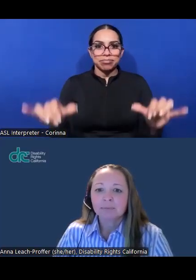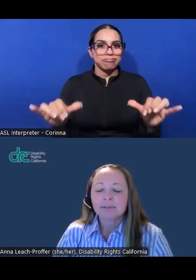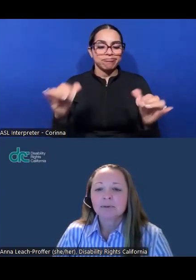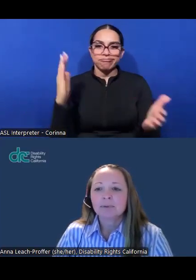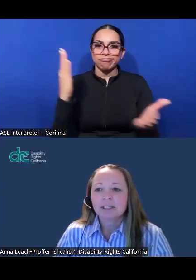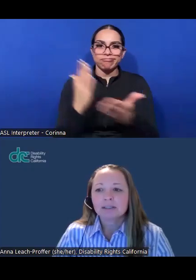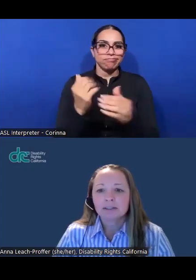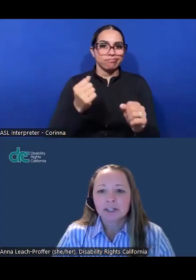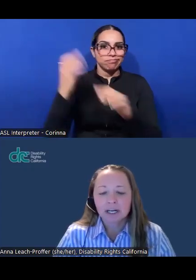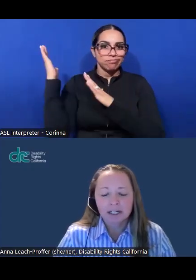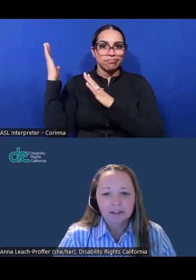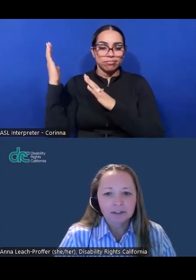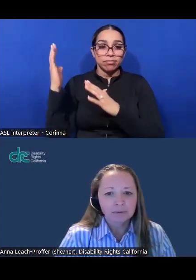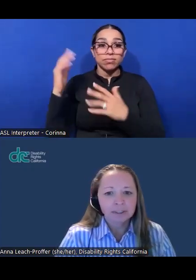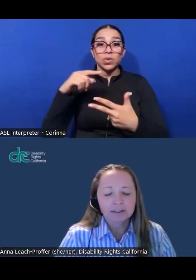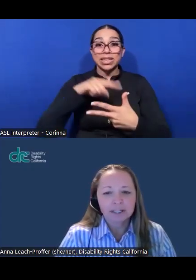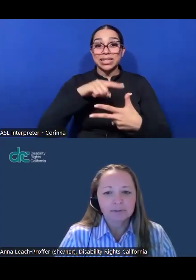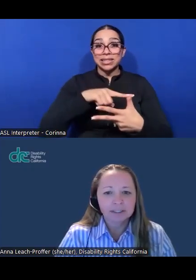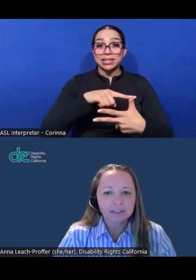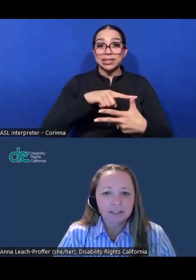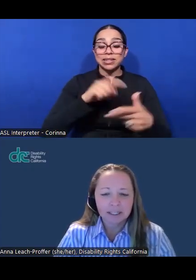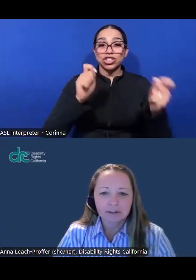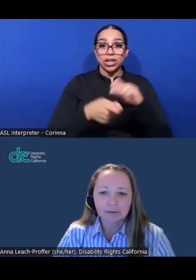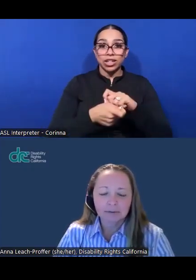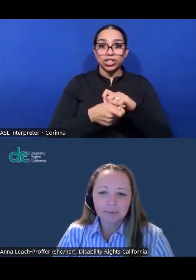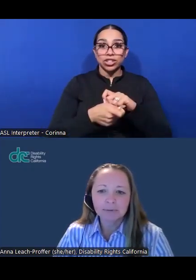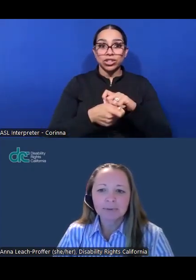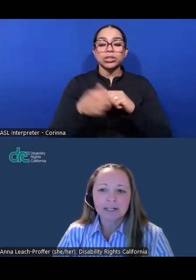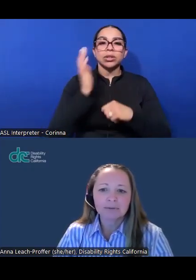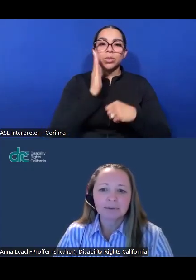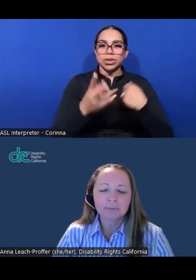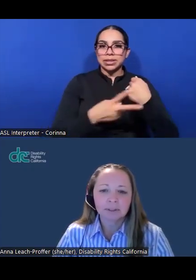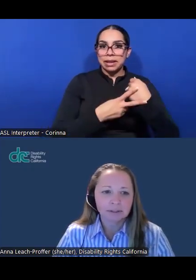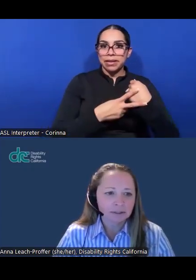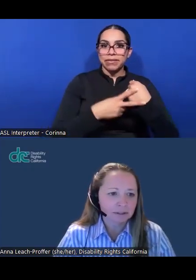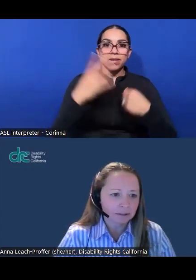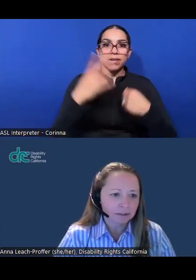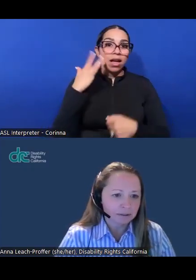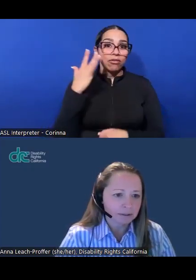So this change would save the state $3.5 million,